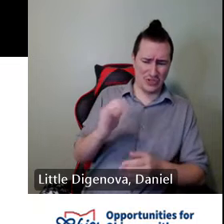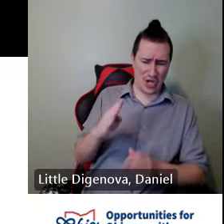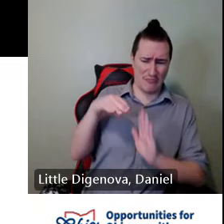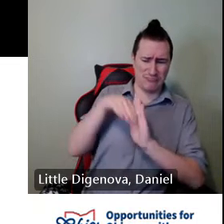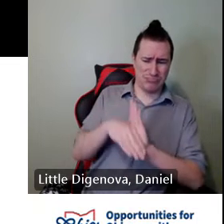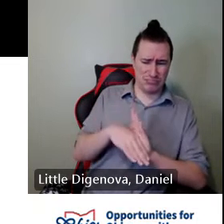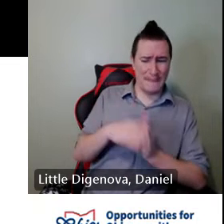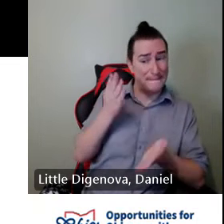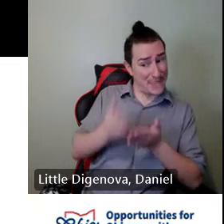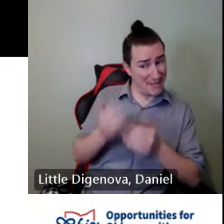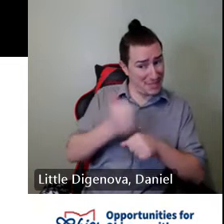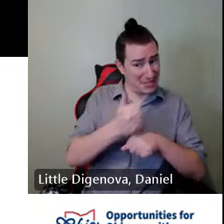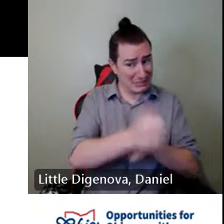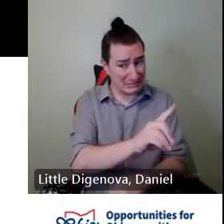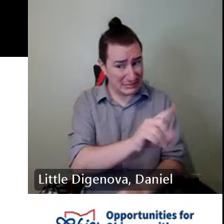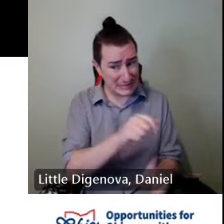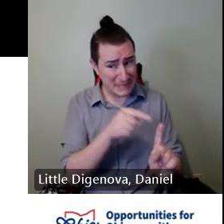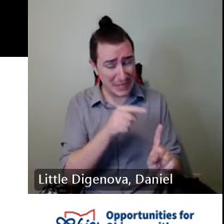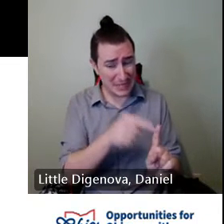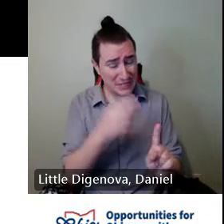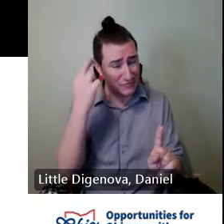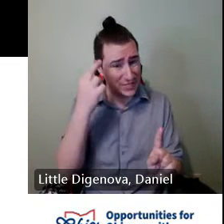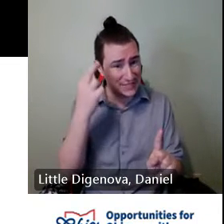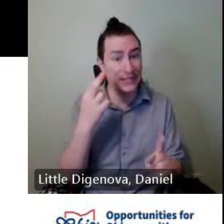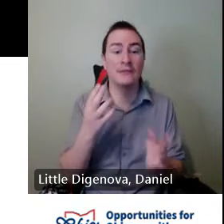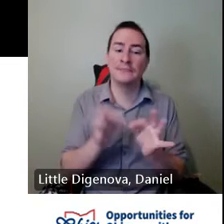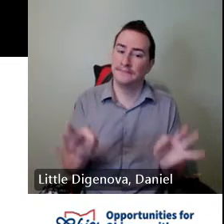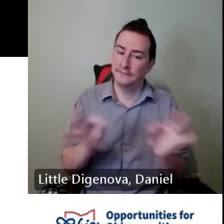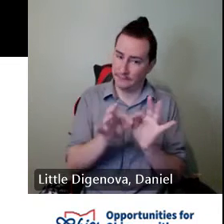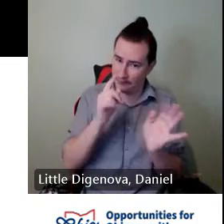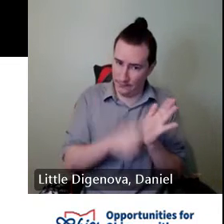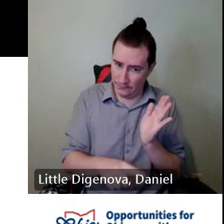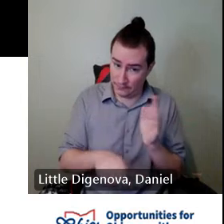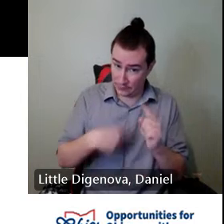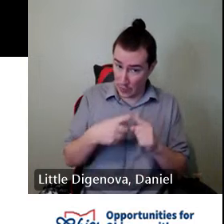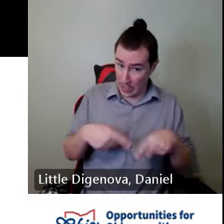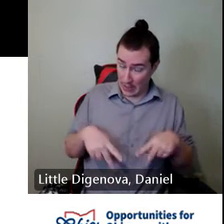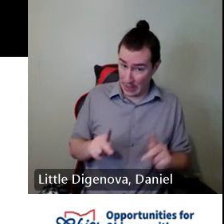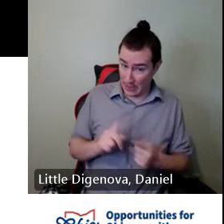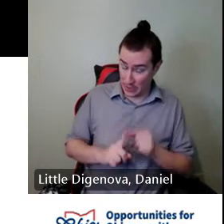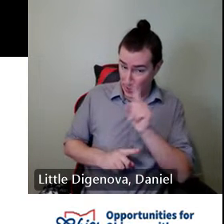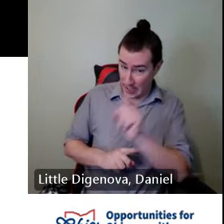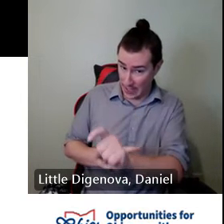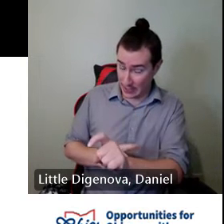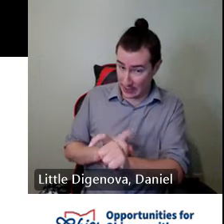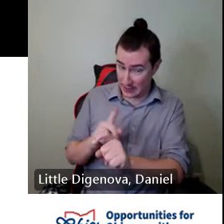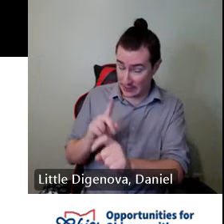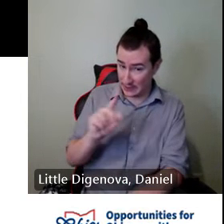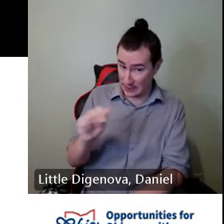you want to check that guidance about when you can ask disability-related questions and so the best practice we share is